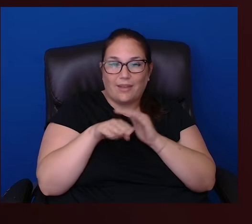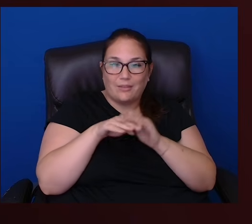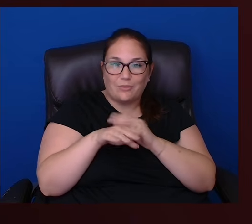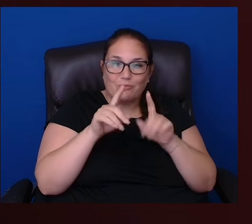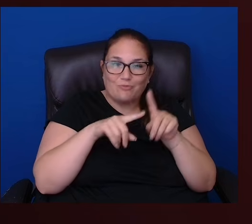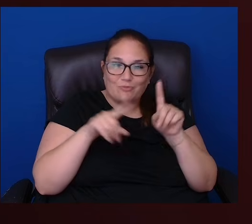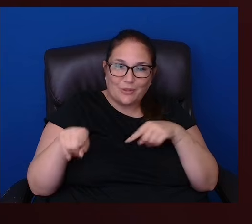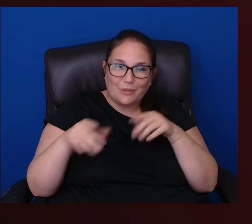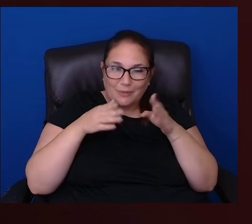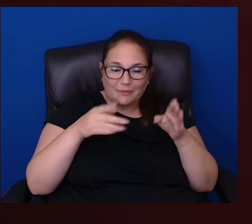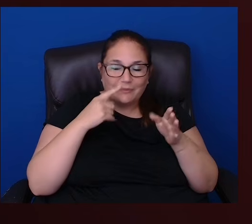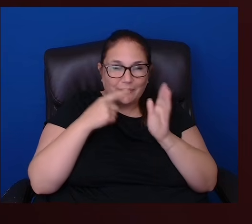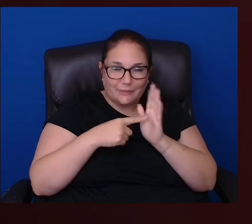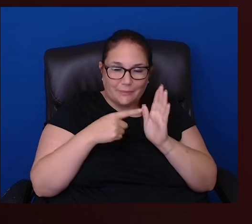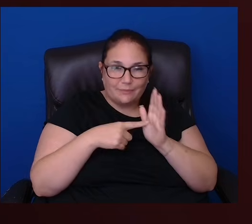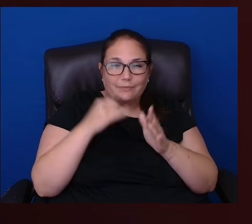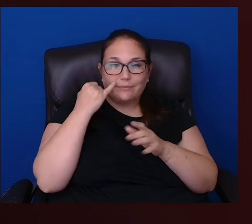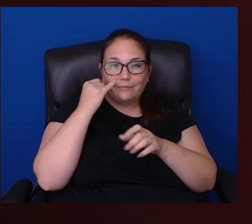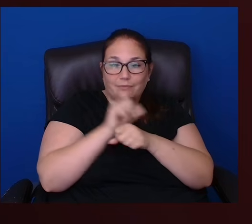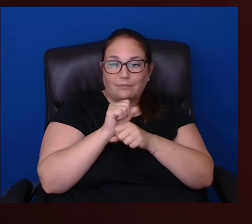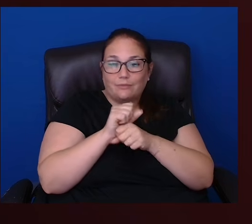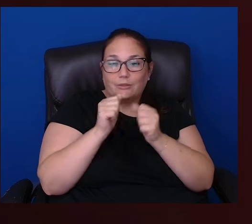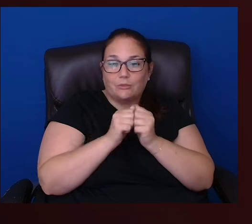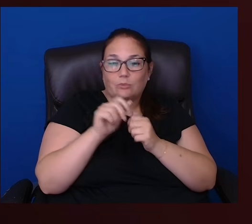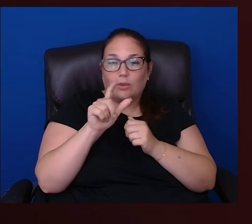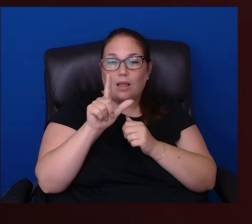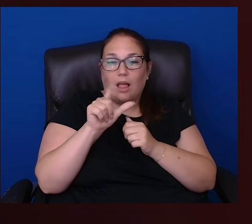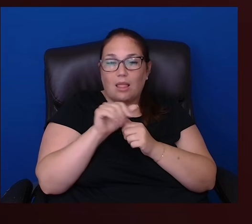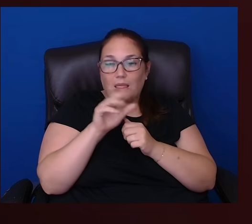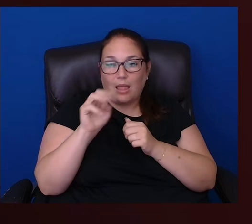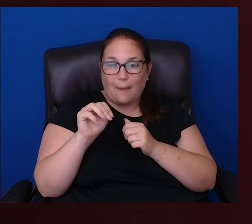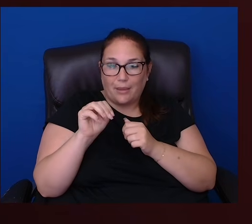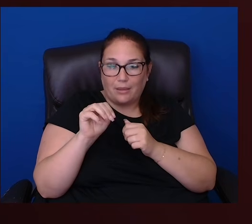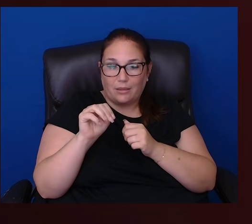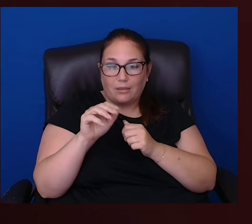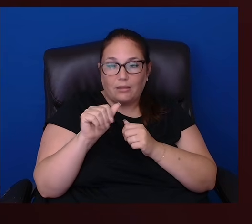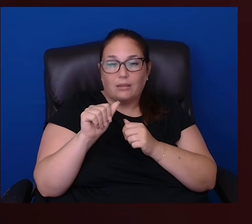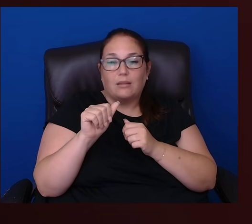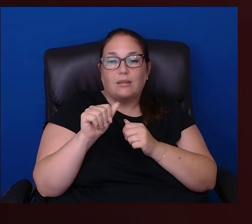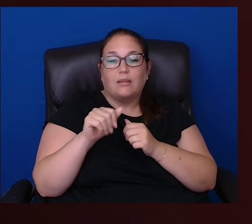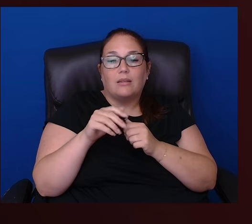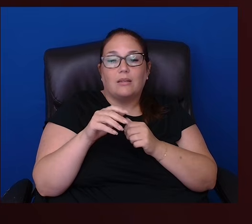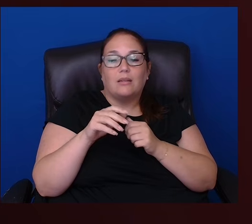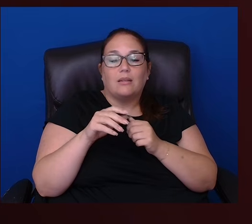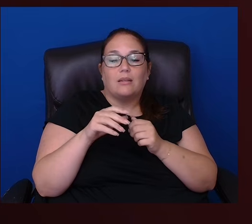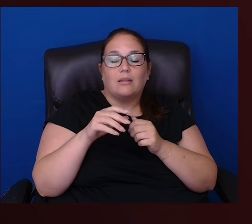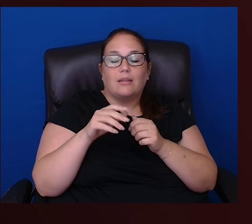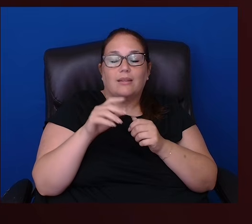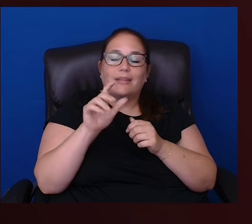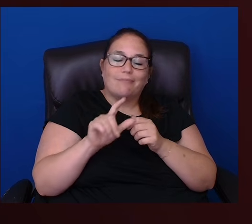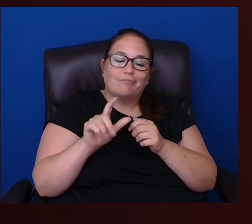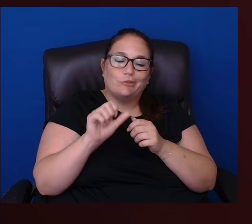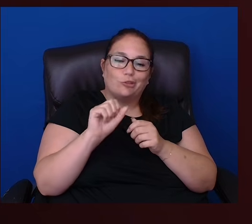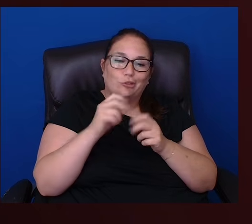For example, if you've worked with a Llama, which is open-source models, a LLamaSharp, the library that works with it, comes with these built in,